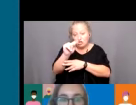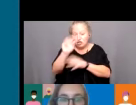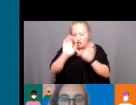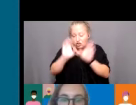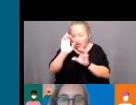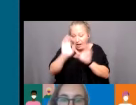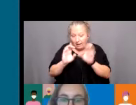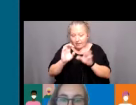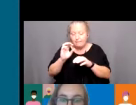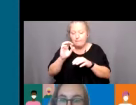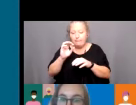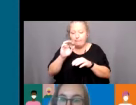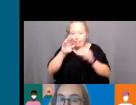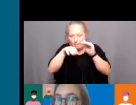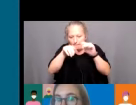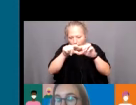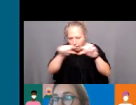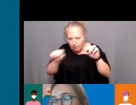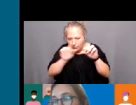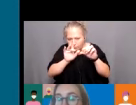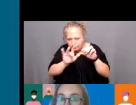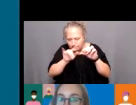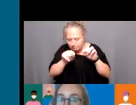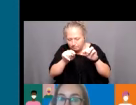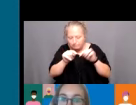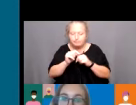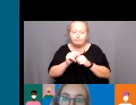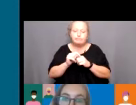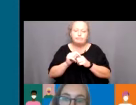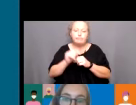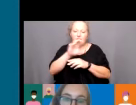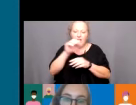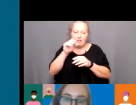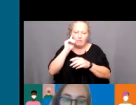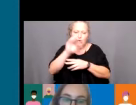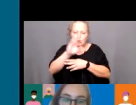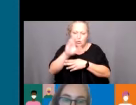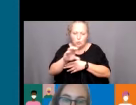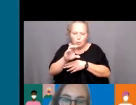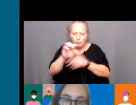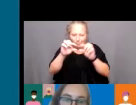which is found along the bottom of your screen in the Zoom control bar as well.